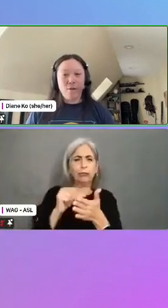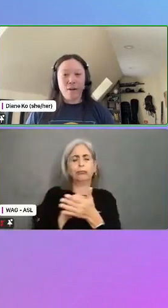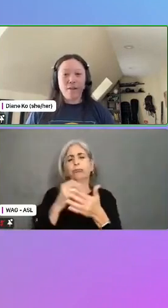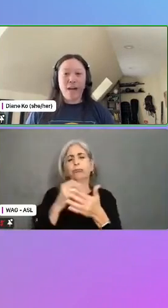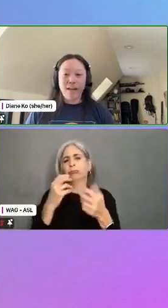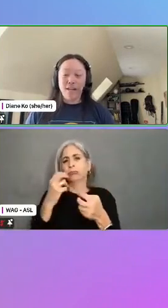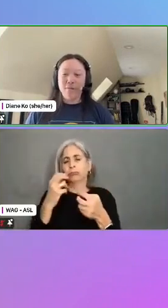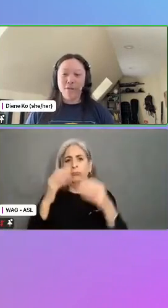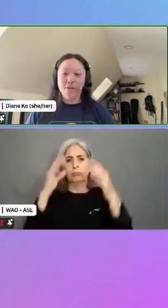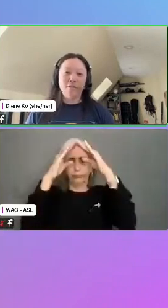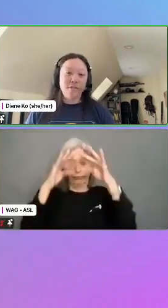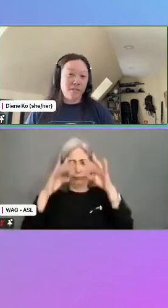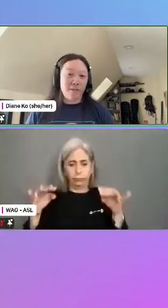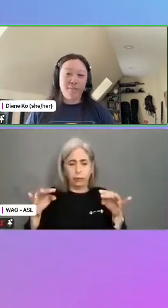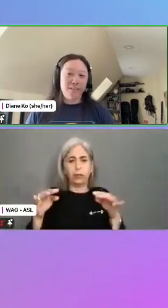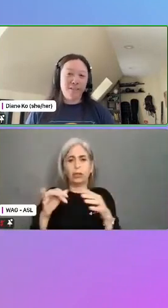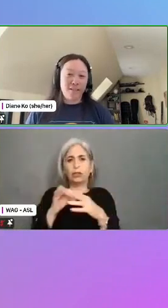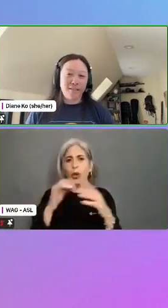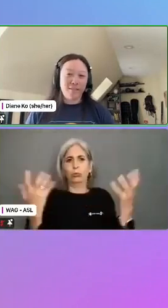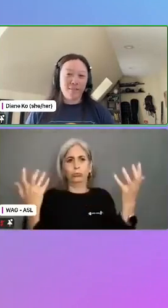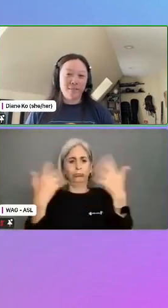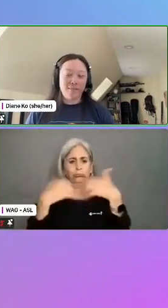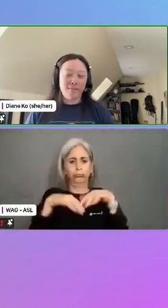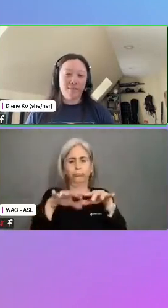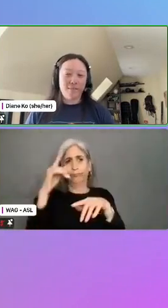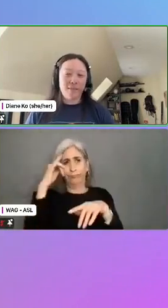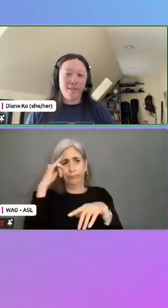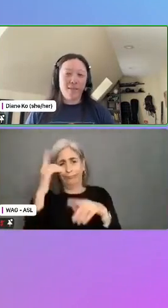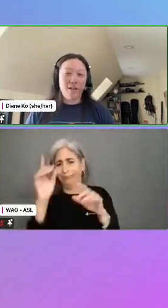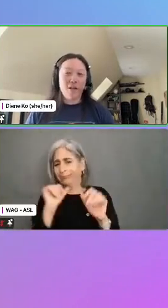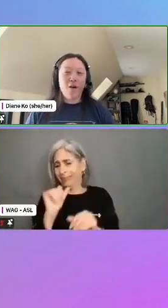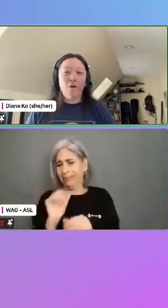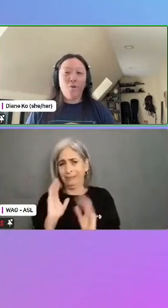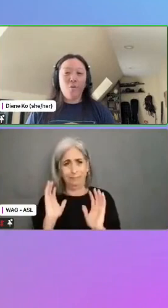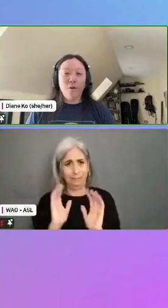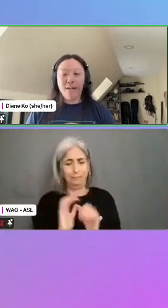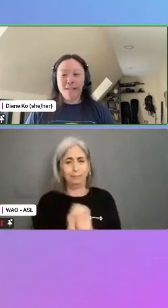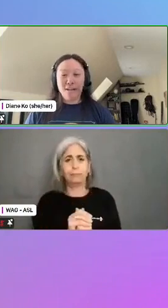I'm setting a title ID variable with a string that